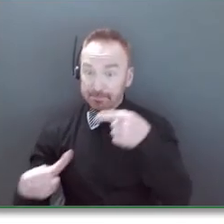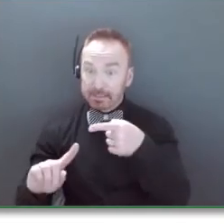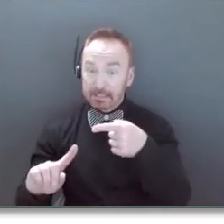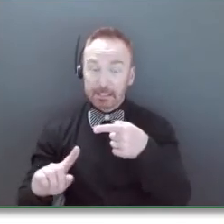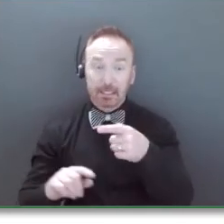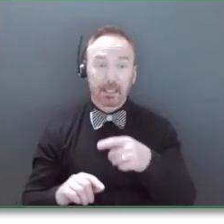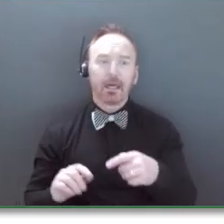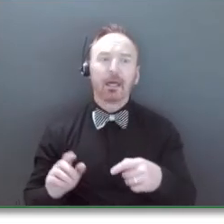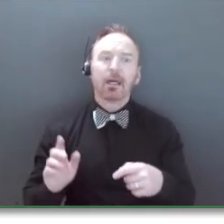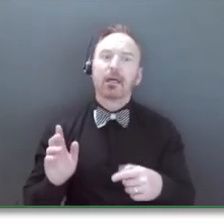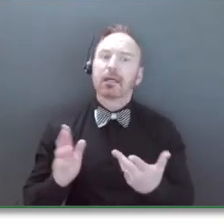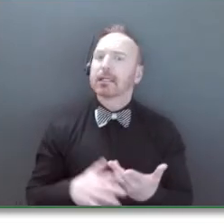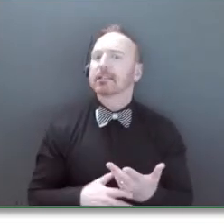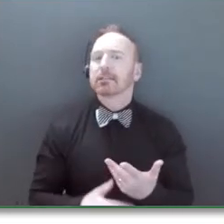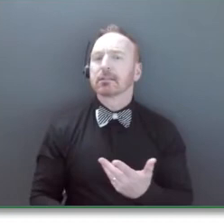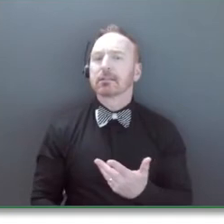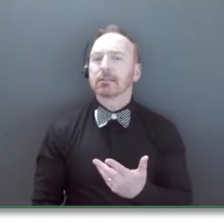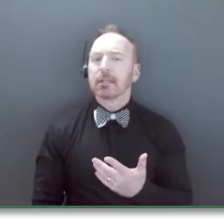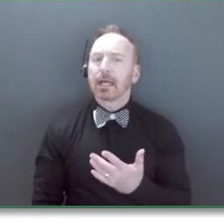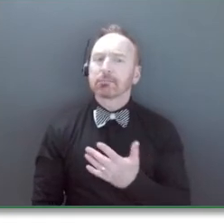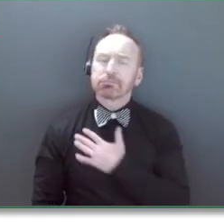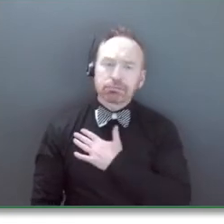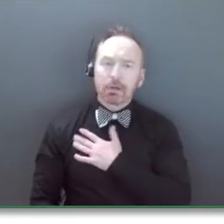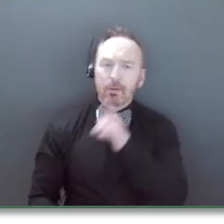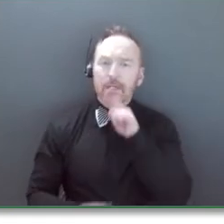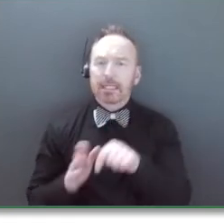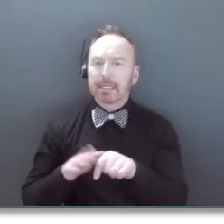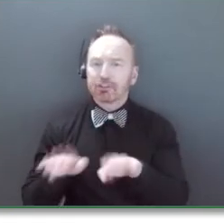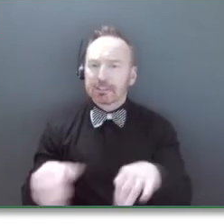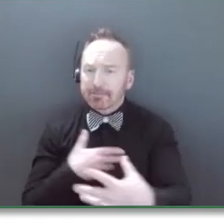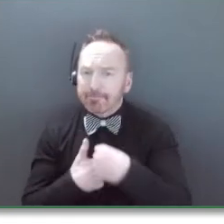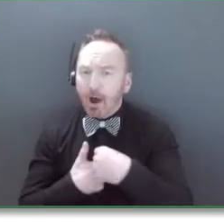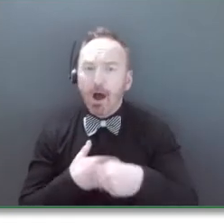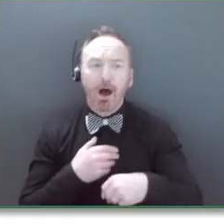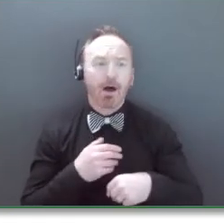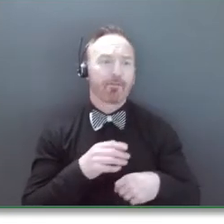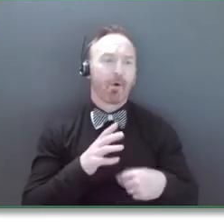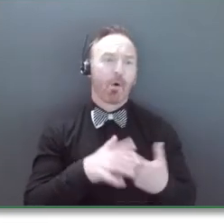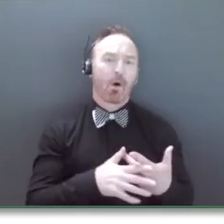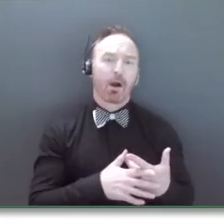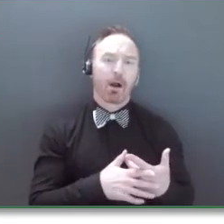them out and and have them take part in in hikes. They respond to nature and